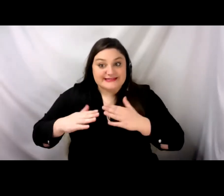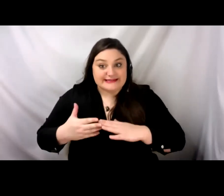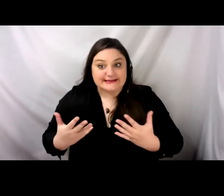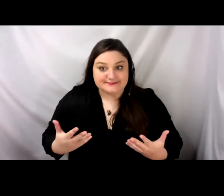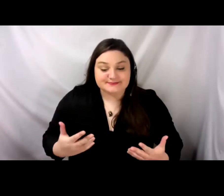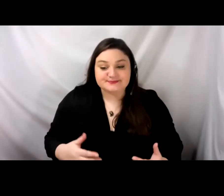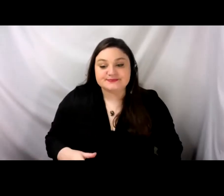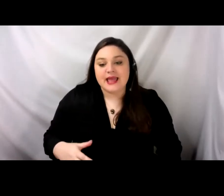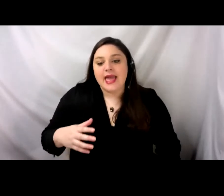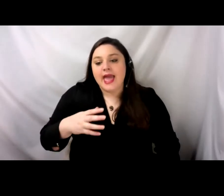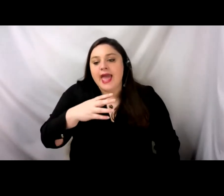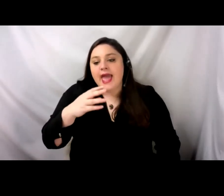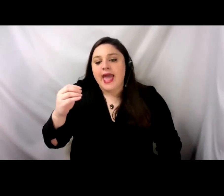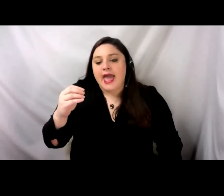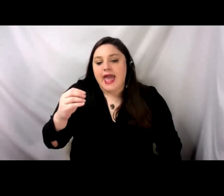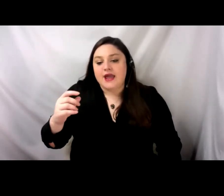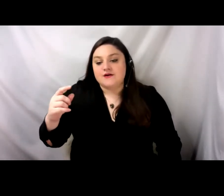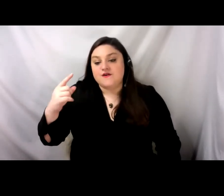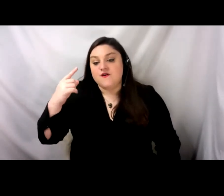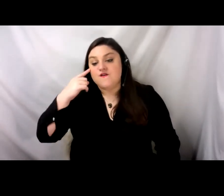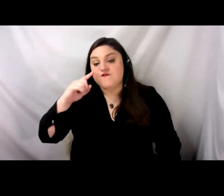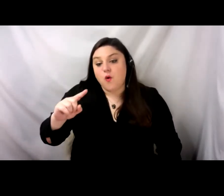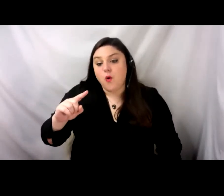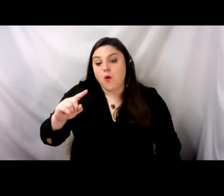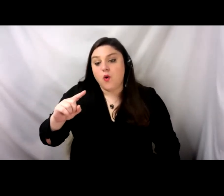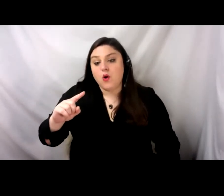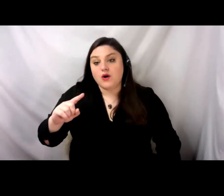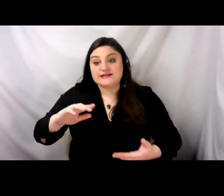That we cannot put obstacles